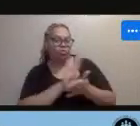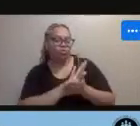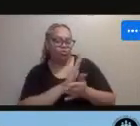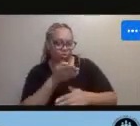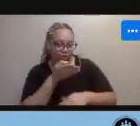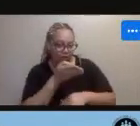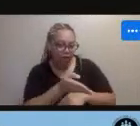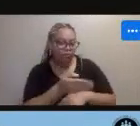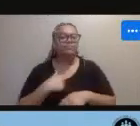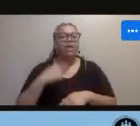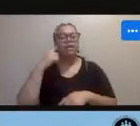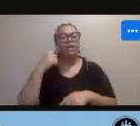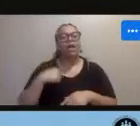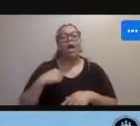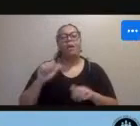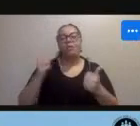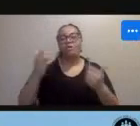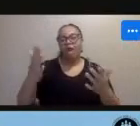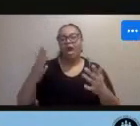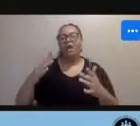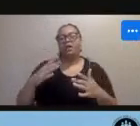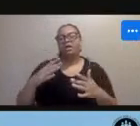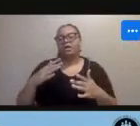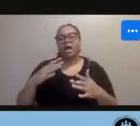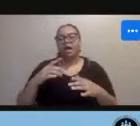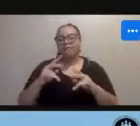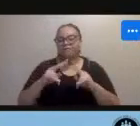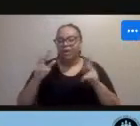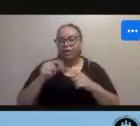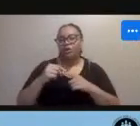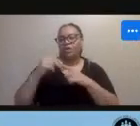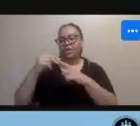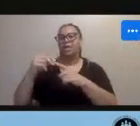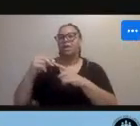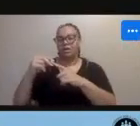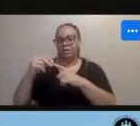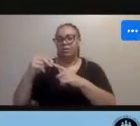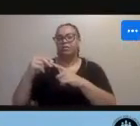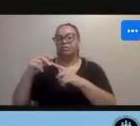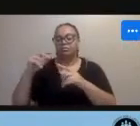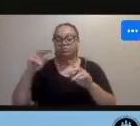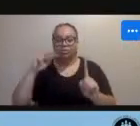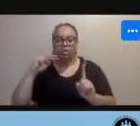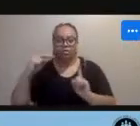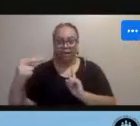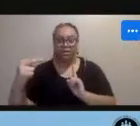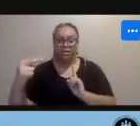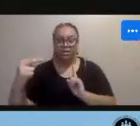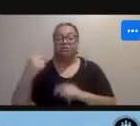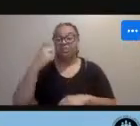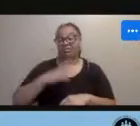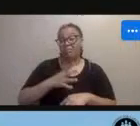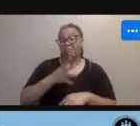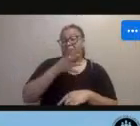SCHOOL WHICH IS WHERE BOTH OF MY KIDS ATTEND SCHOOL.